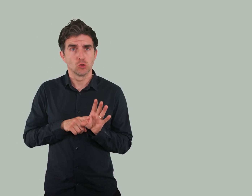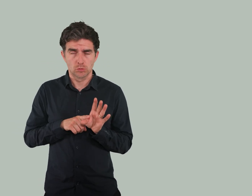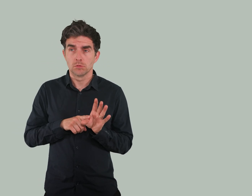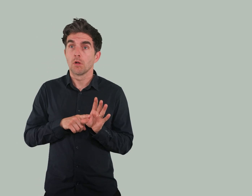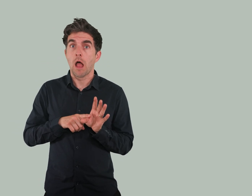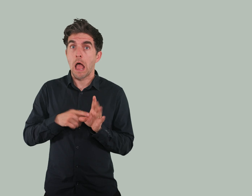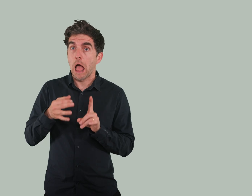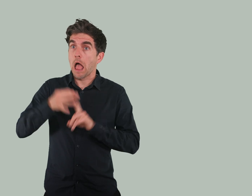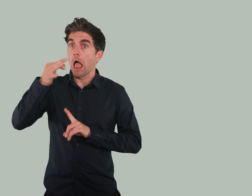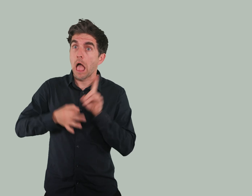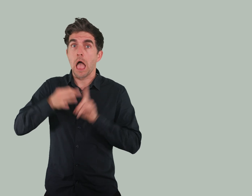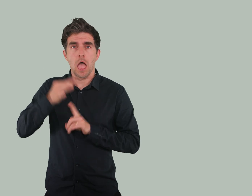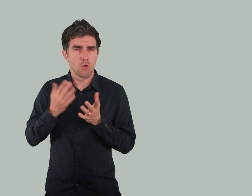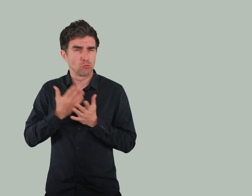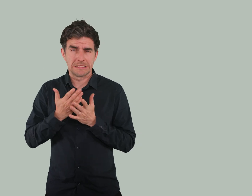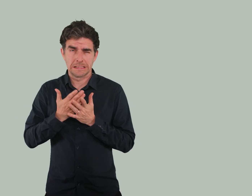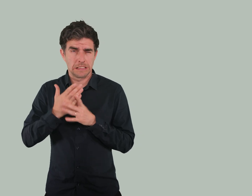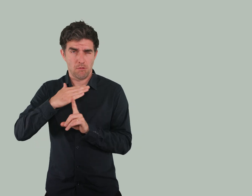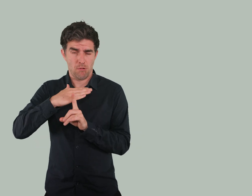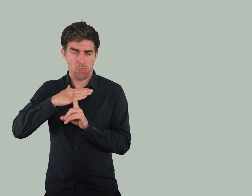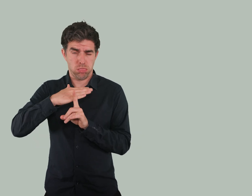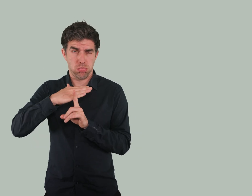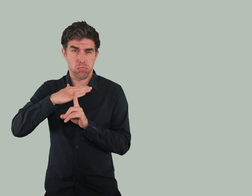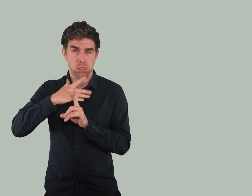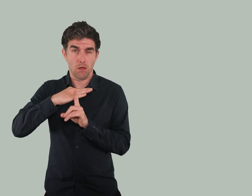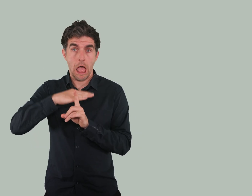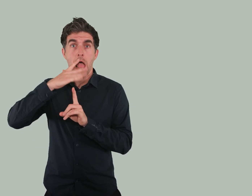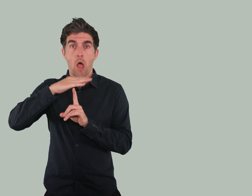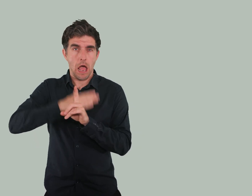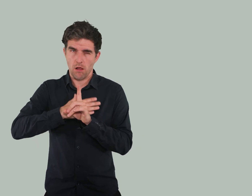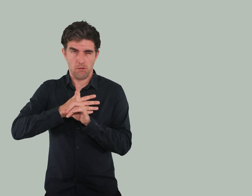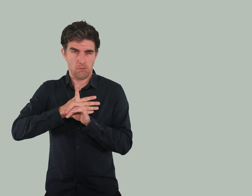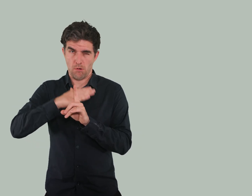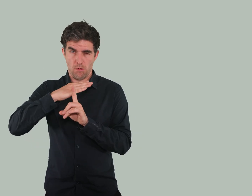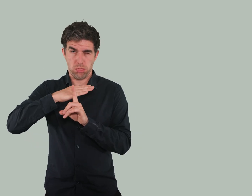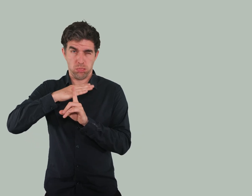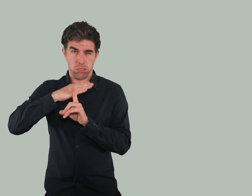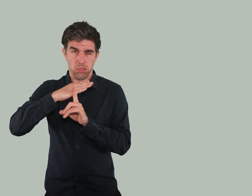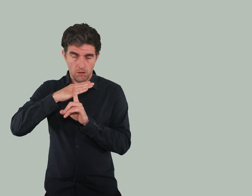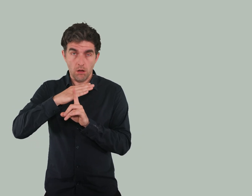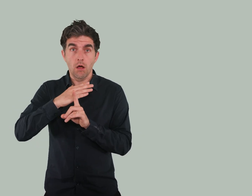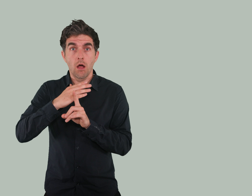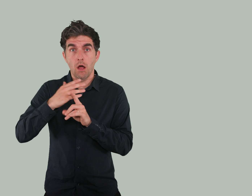in a relatively narrow range.